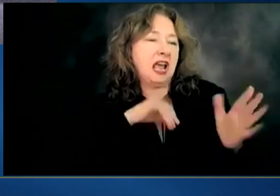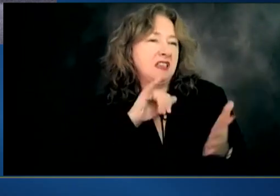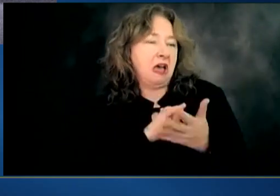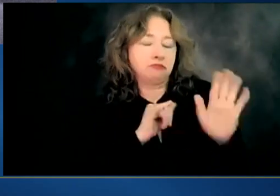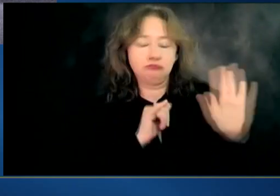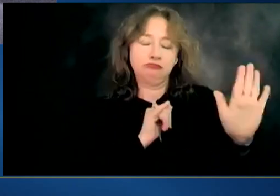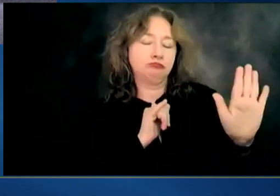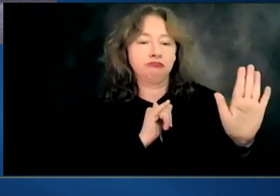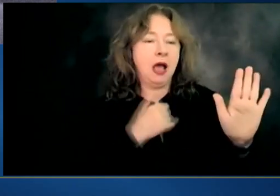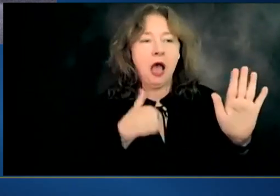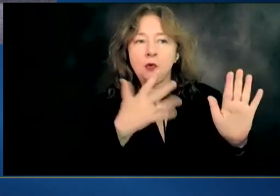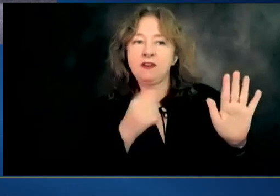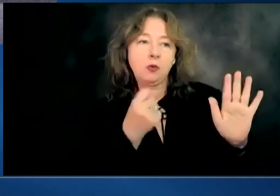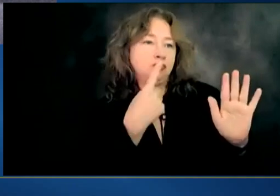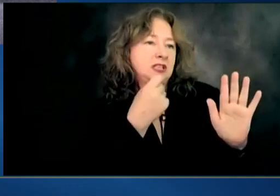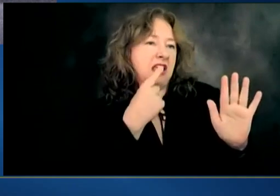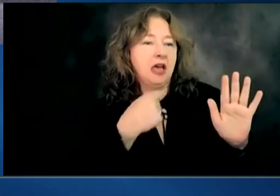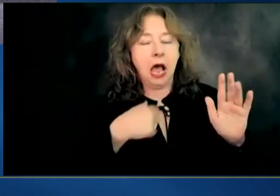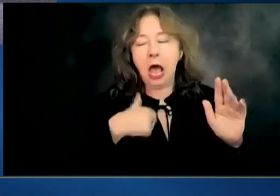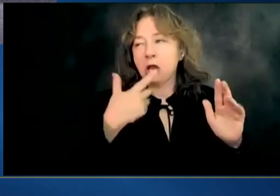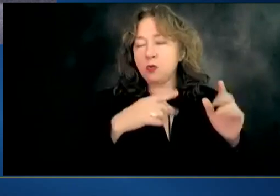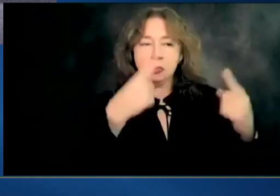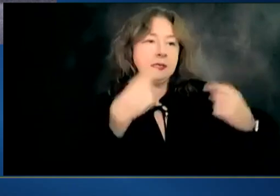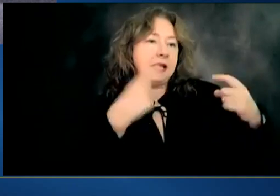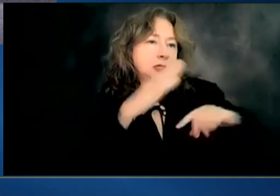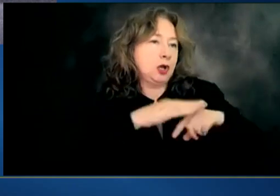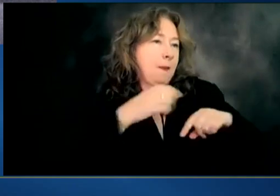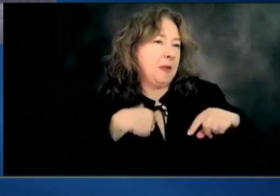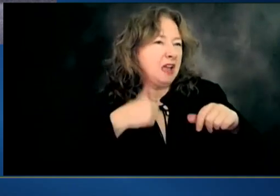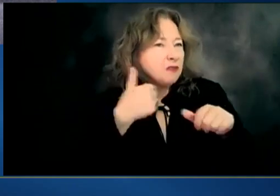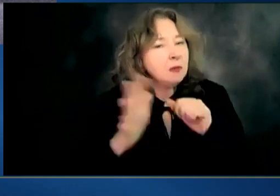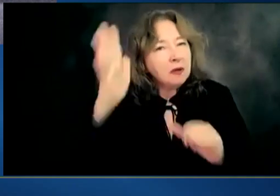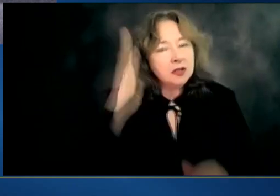I don't want to be a guinea pig. I've heard of the Tuskegee experiment." Or, "Hey, what if this